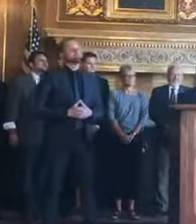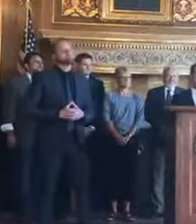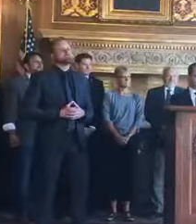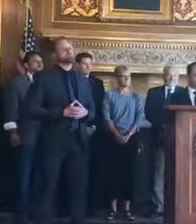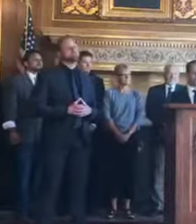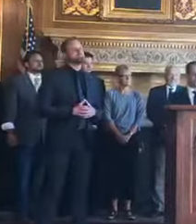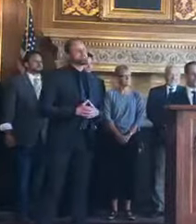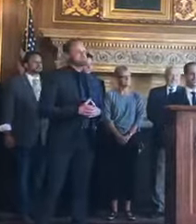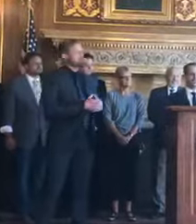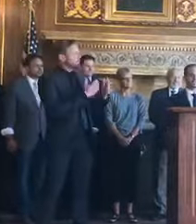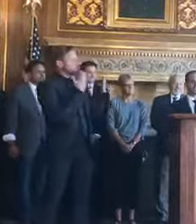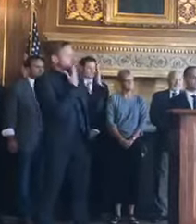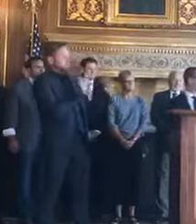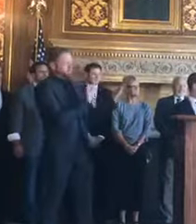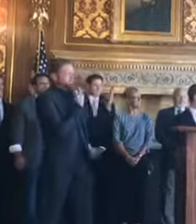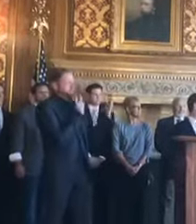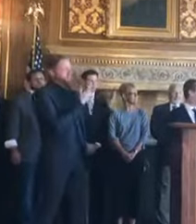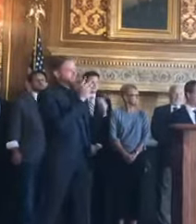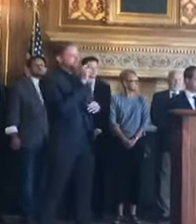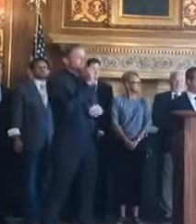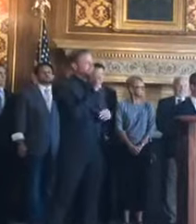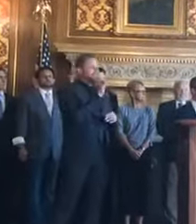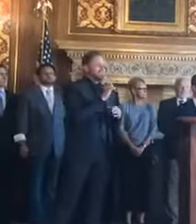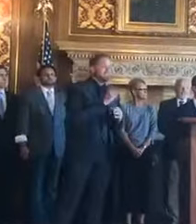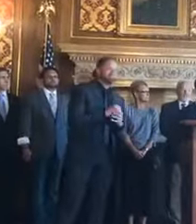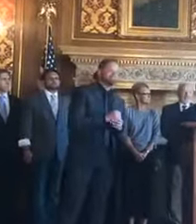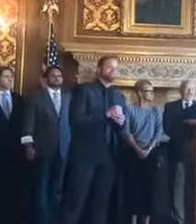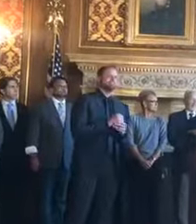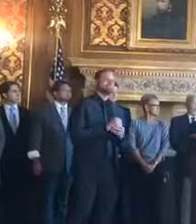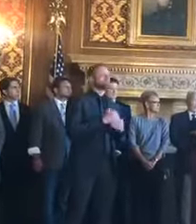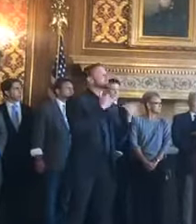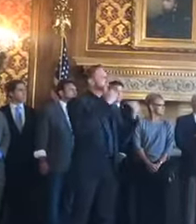Thank you very much and thank you for sharing, and next up we are going to have Cookie Roang